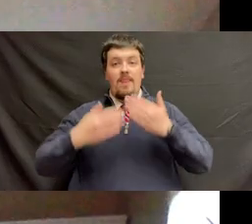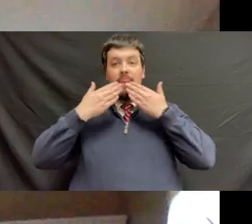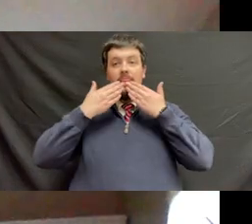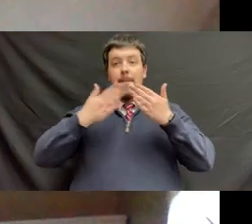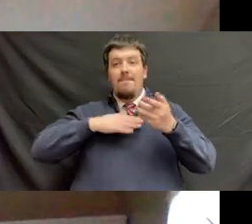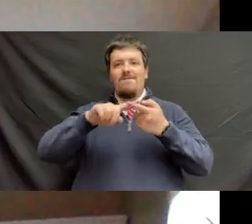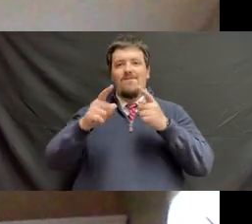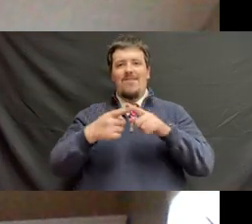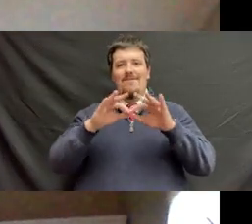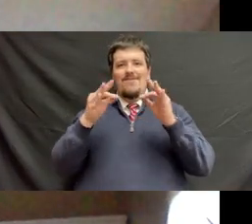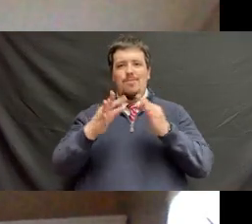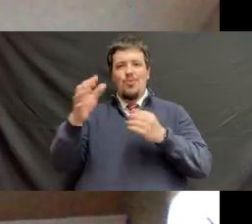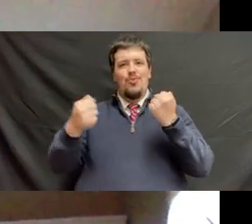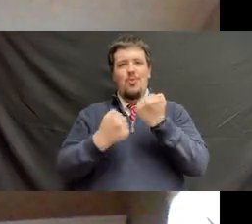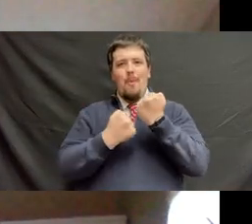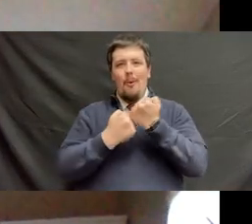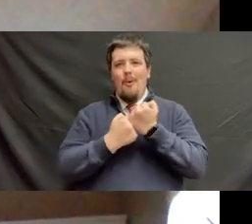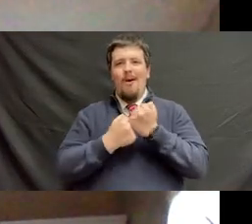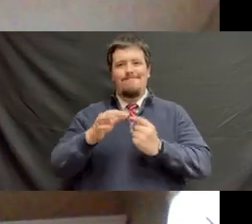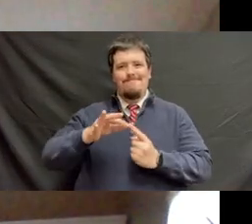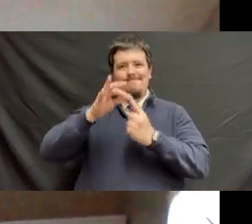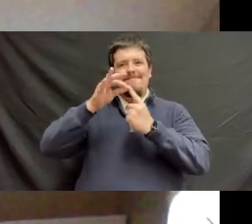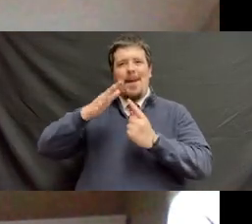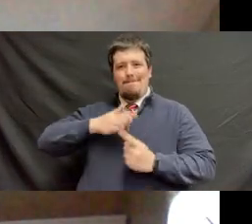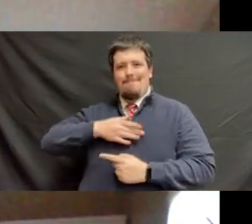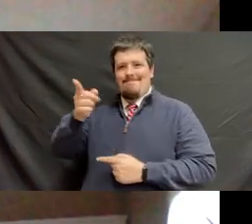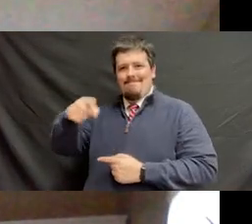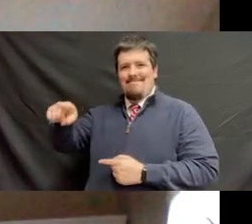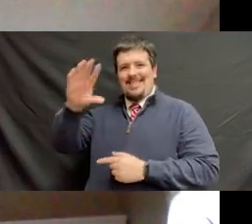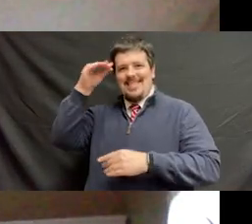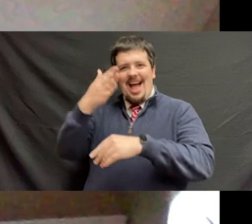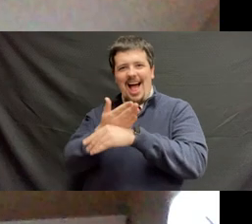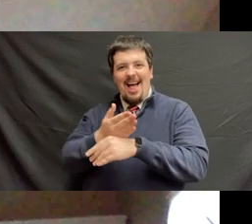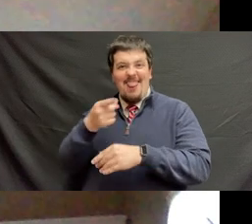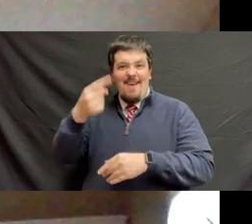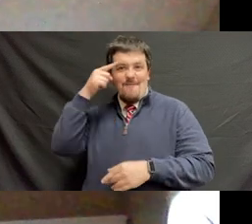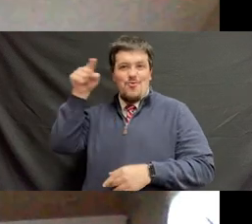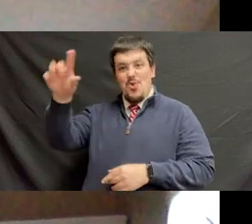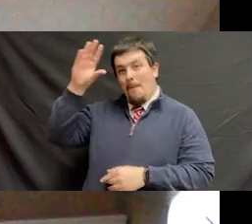Thank you to my friends and family for your support, especially to my sons, this one's for you, boys!